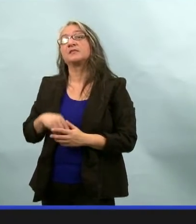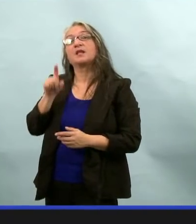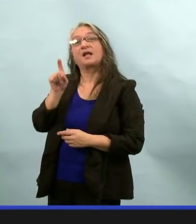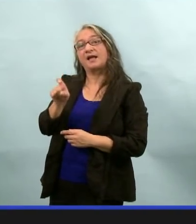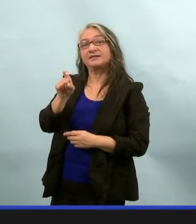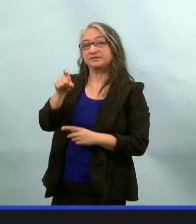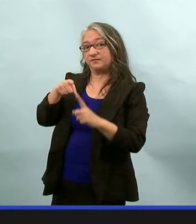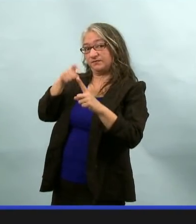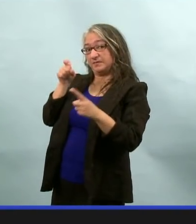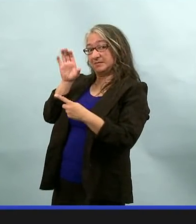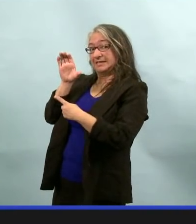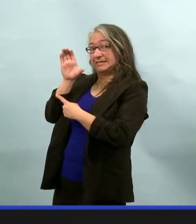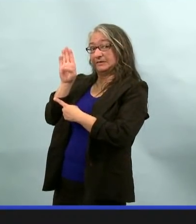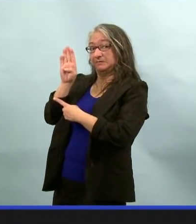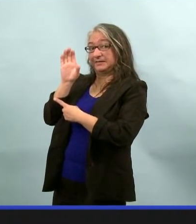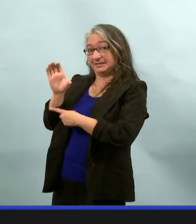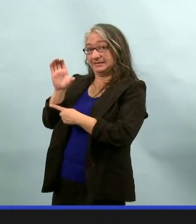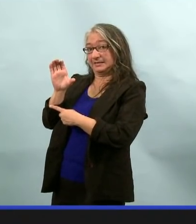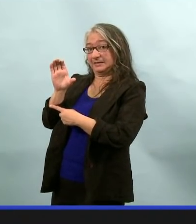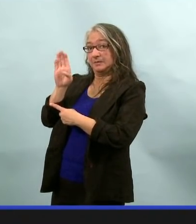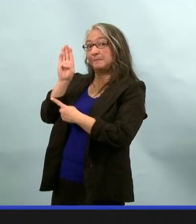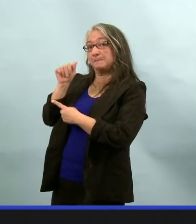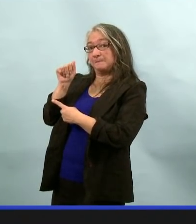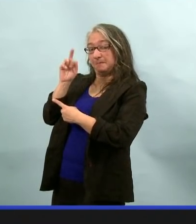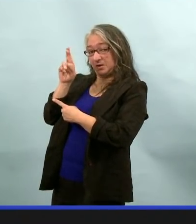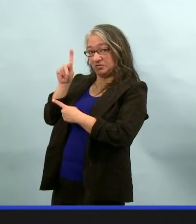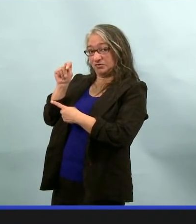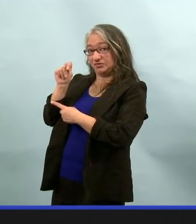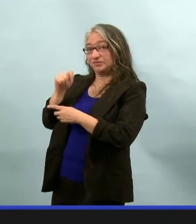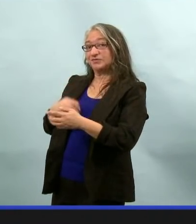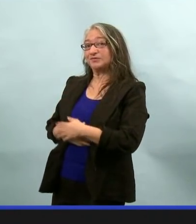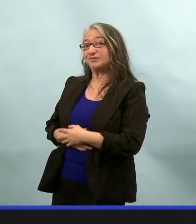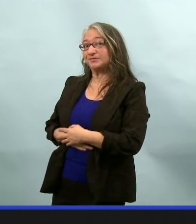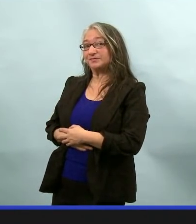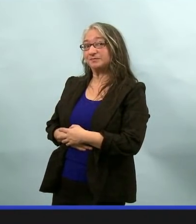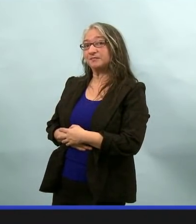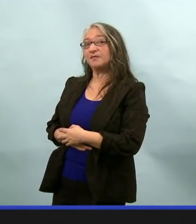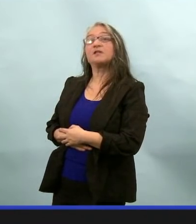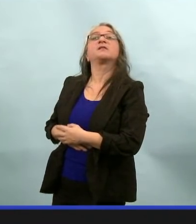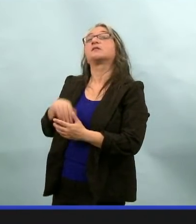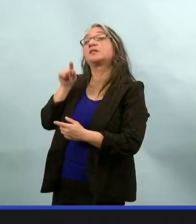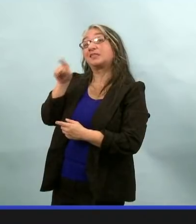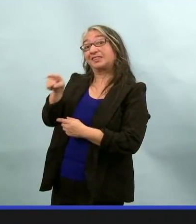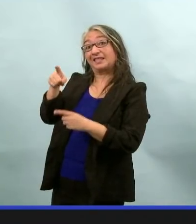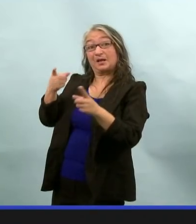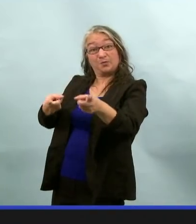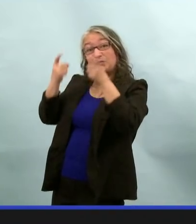sending rapid uh take-home copa tests to uh people before the holidays so that you know